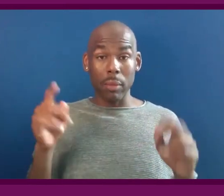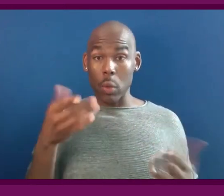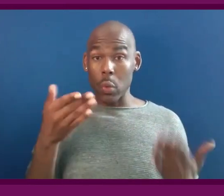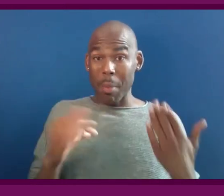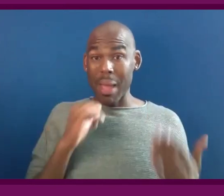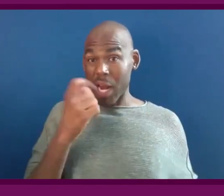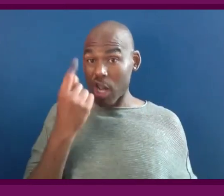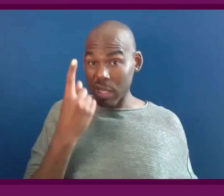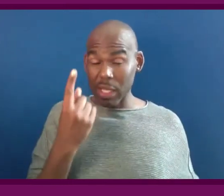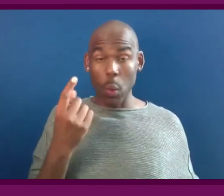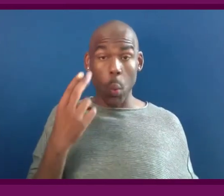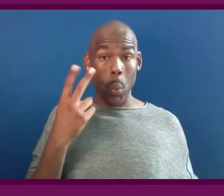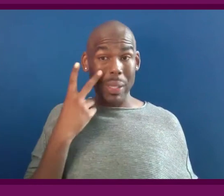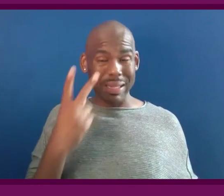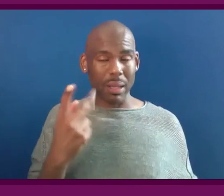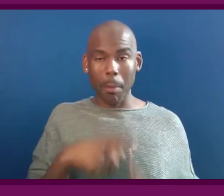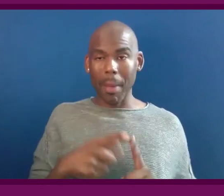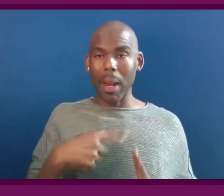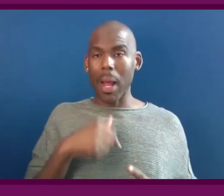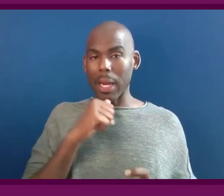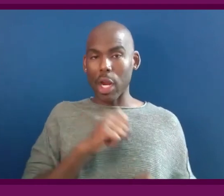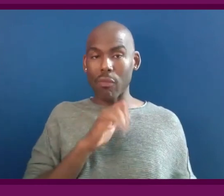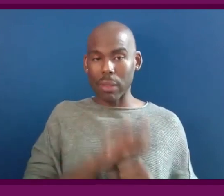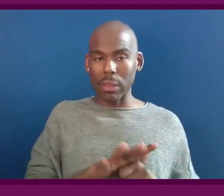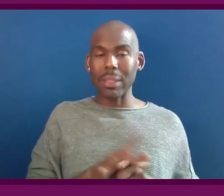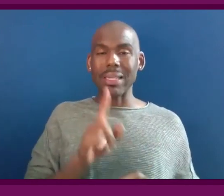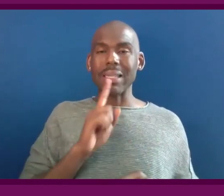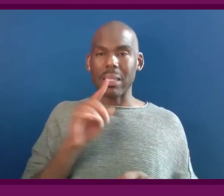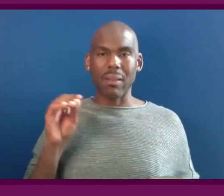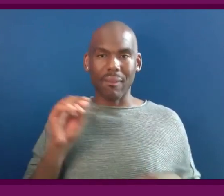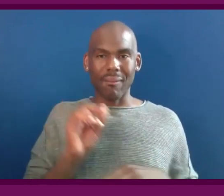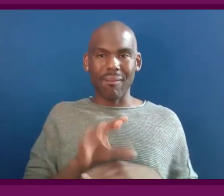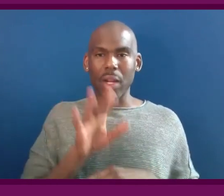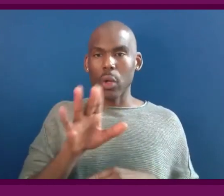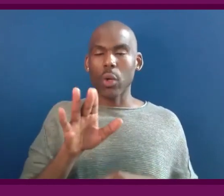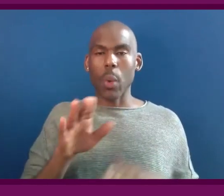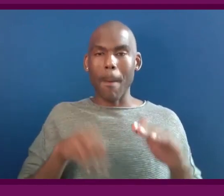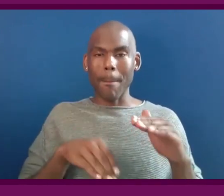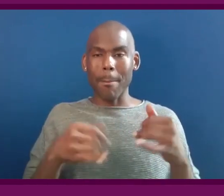You may not see it, but I guarantee you it is affecting your bottom line by all these